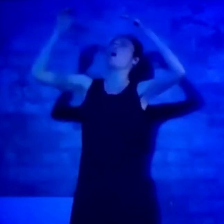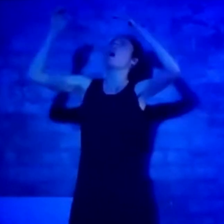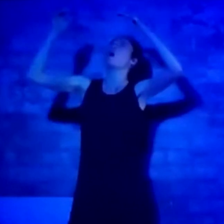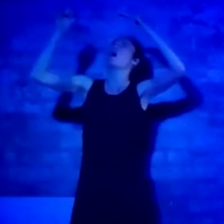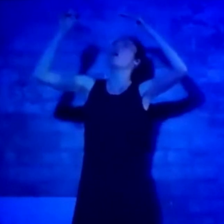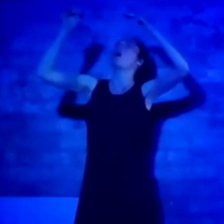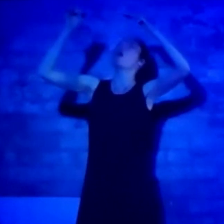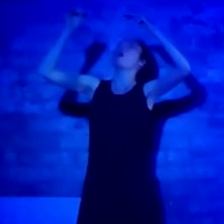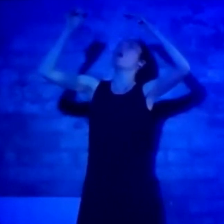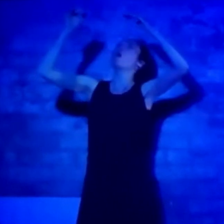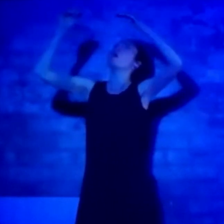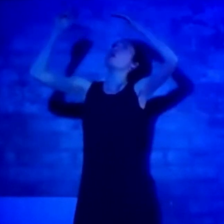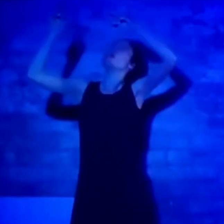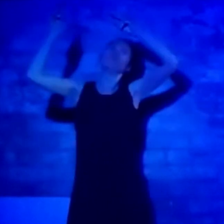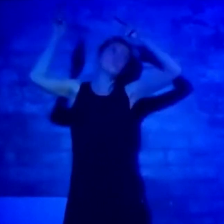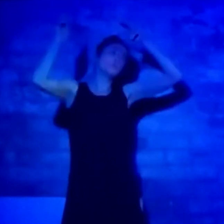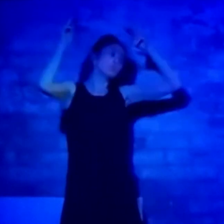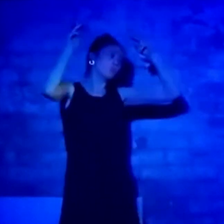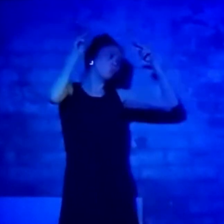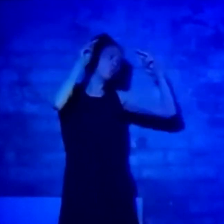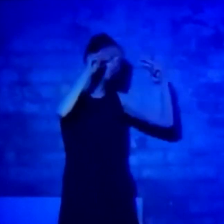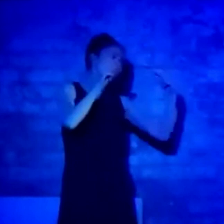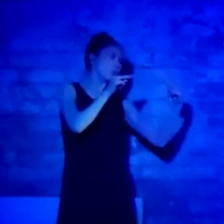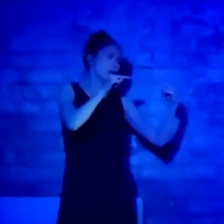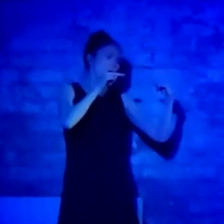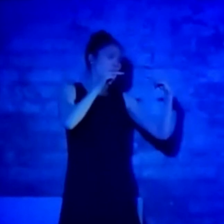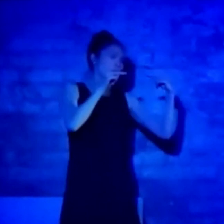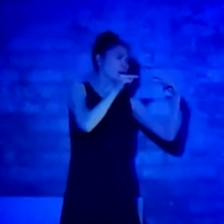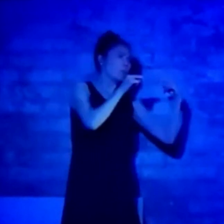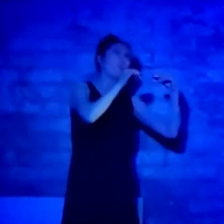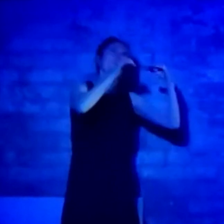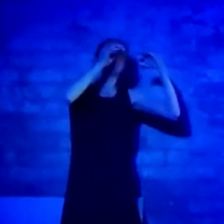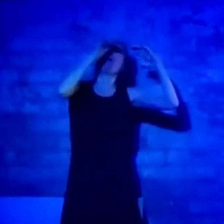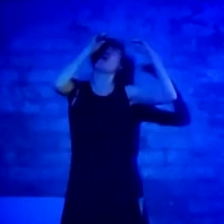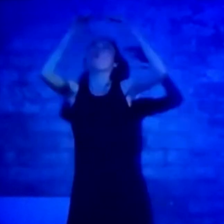Thou which overarch even the melodious elixir of Apollo's heavenly choir.